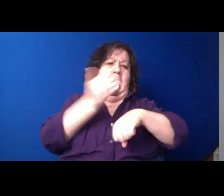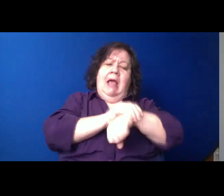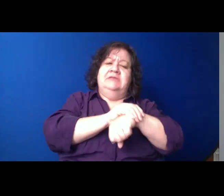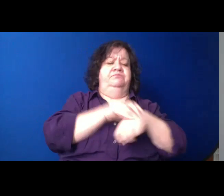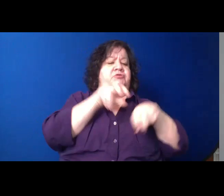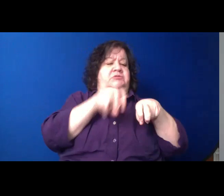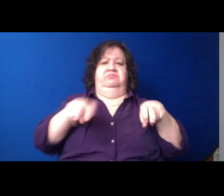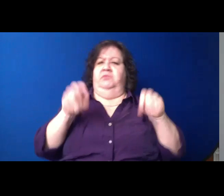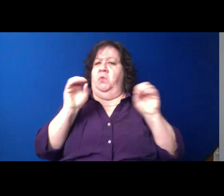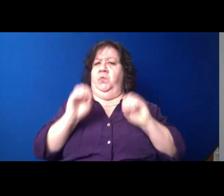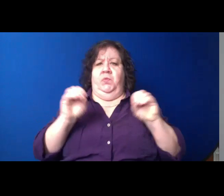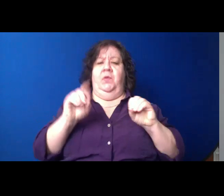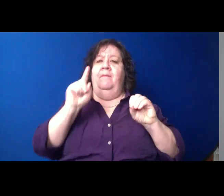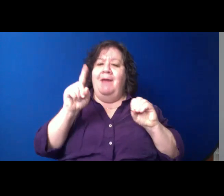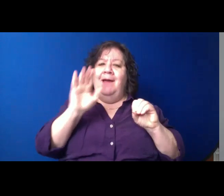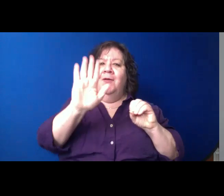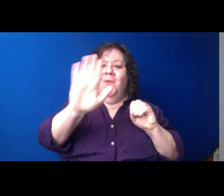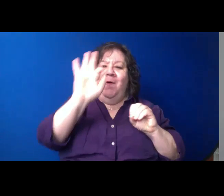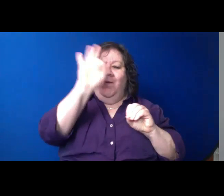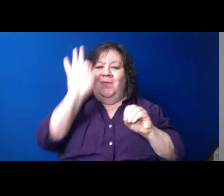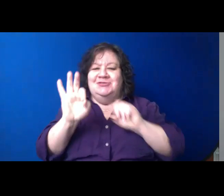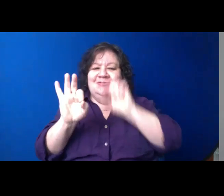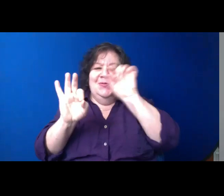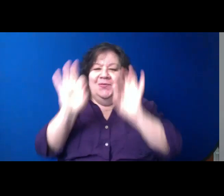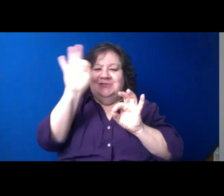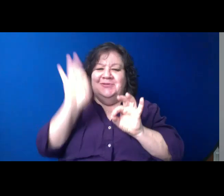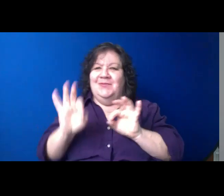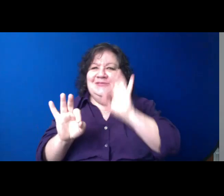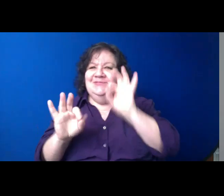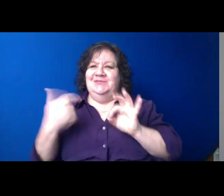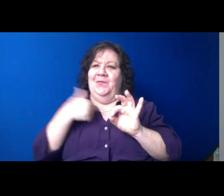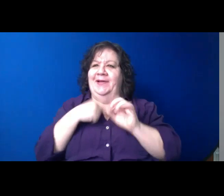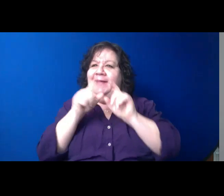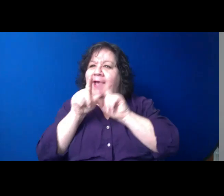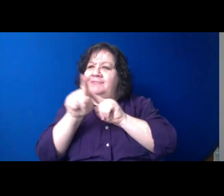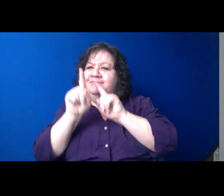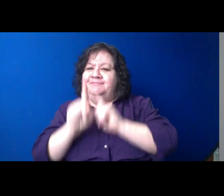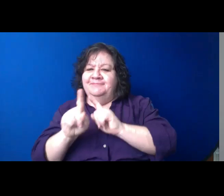have any questions comments please feel free to post them in the chat box and we really hope to